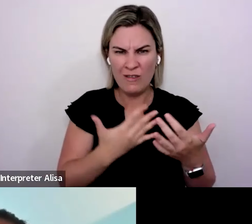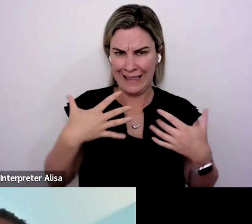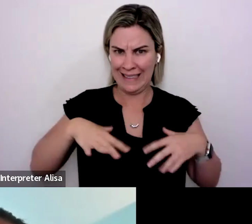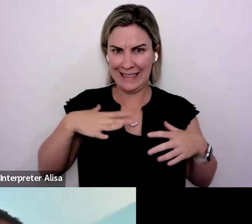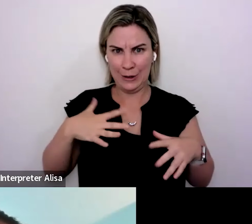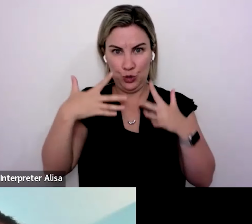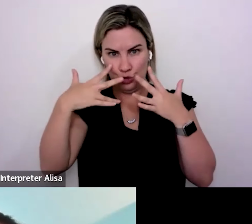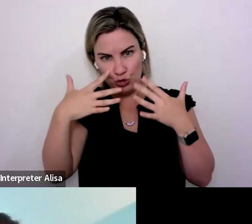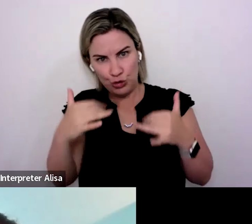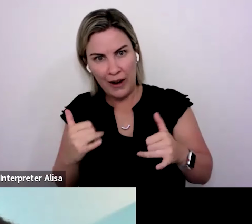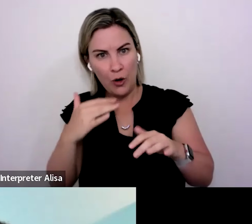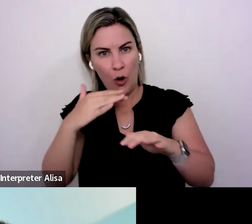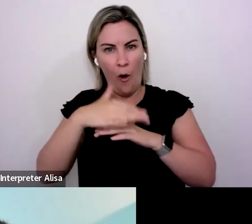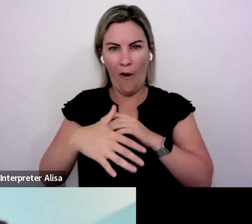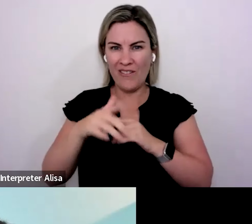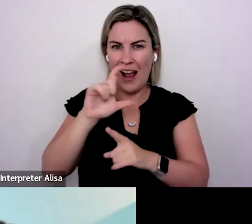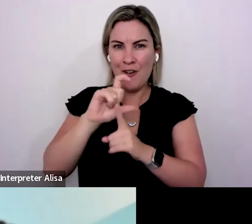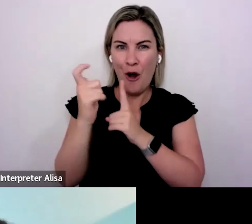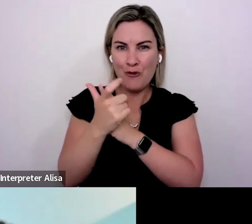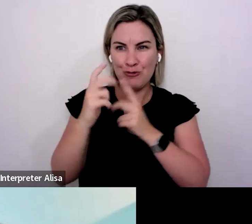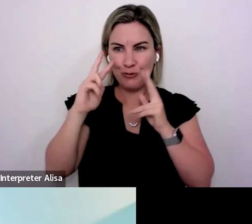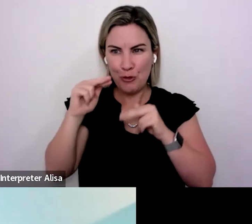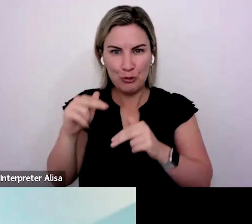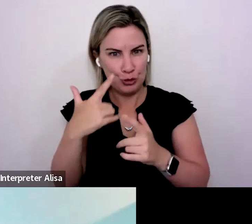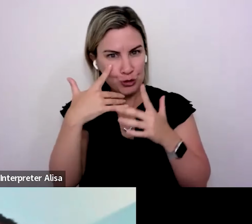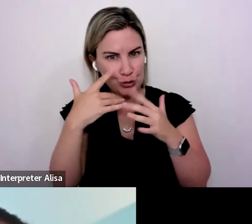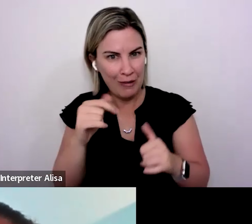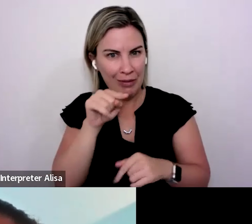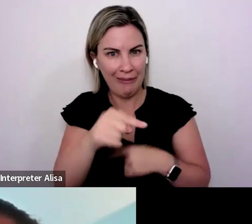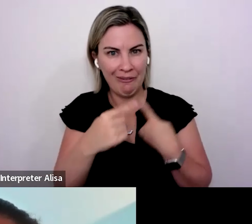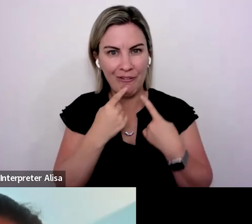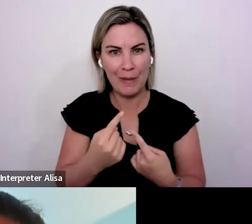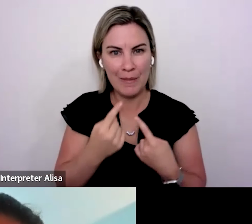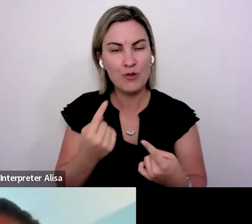So, there's all these kind of really good steps in the checklist